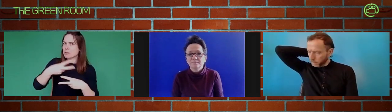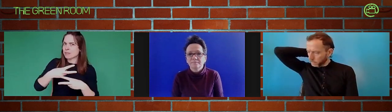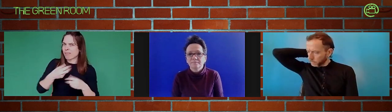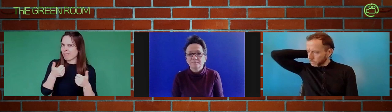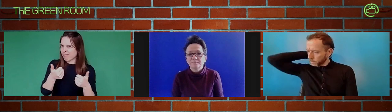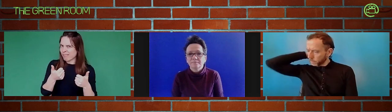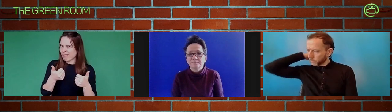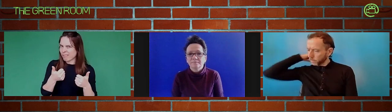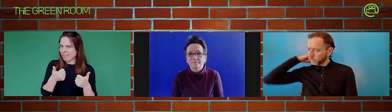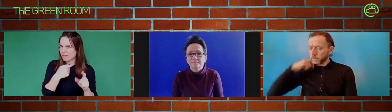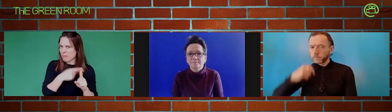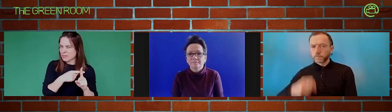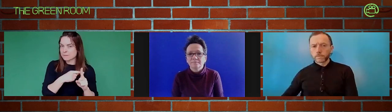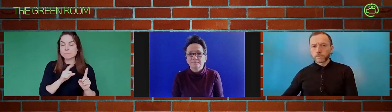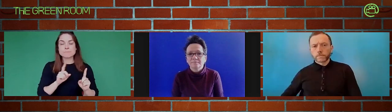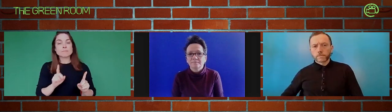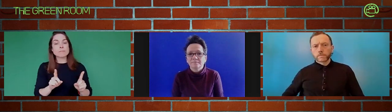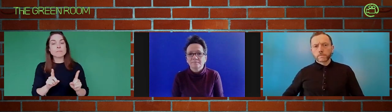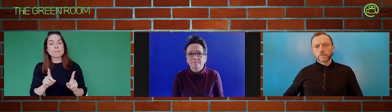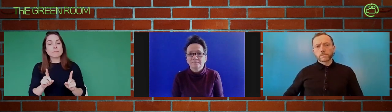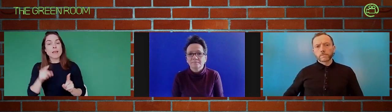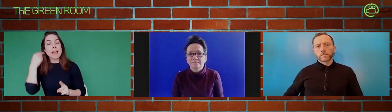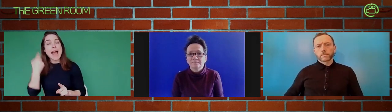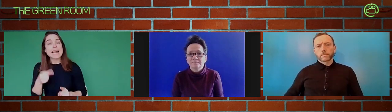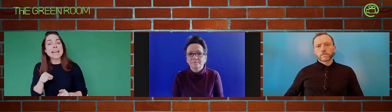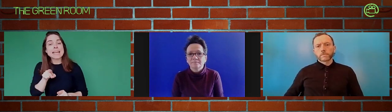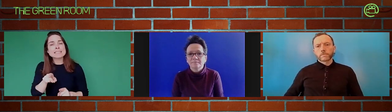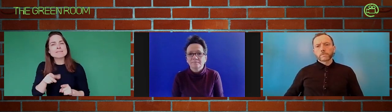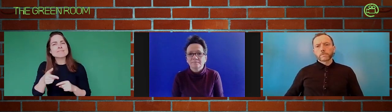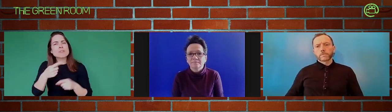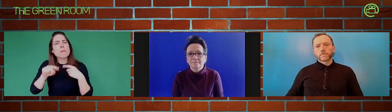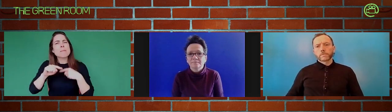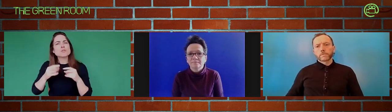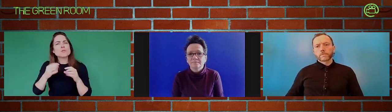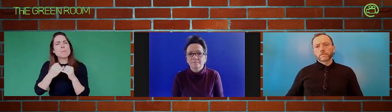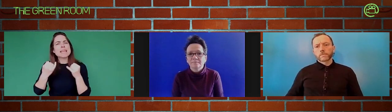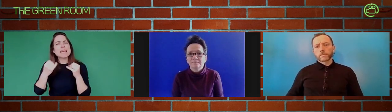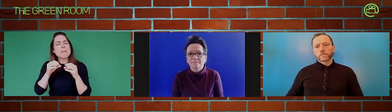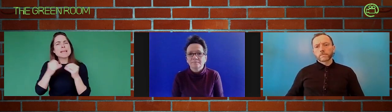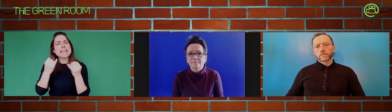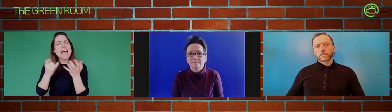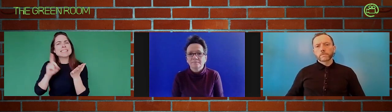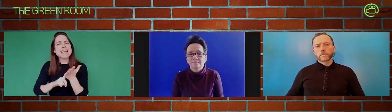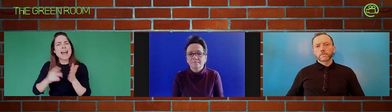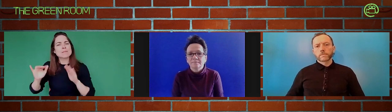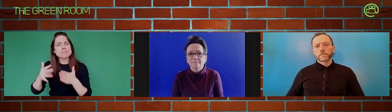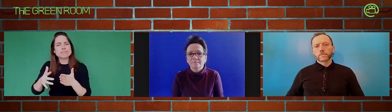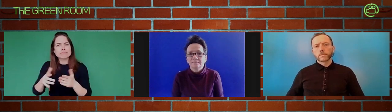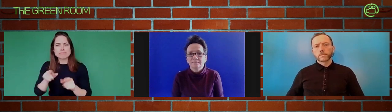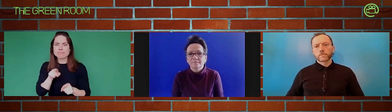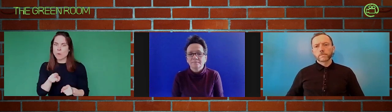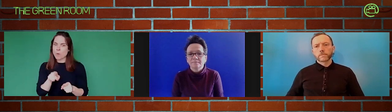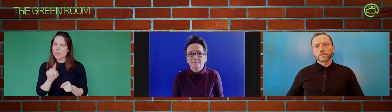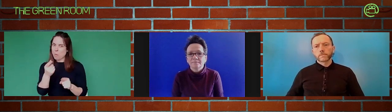Ali, you worked on something which I am so excited to hear about. I'm just gonna remind